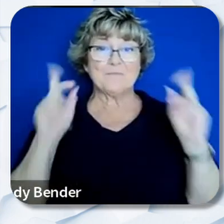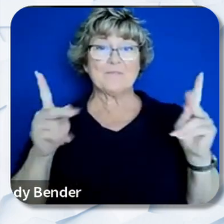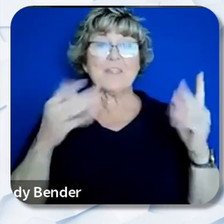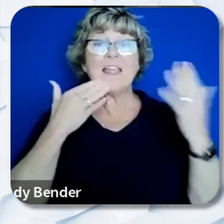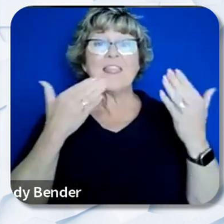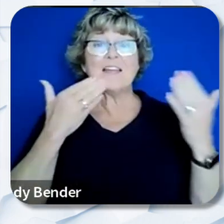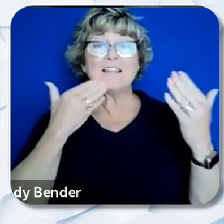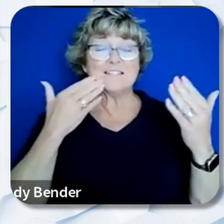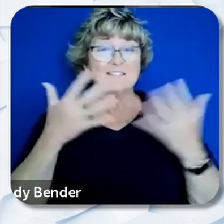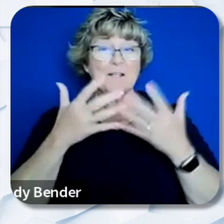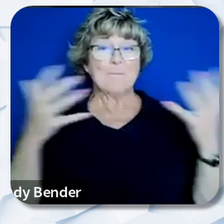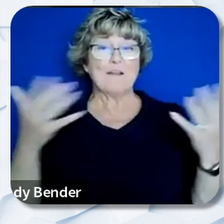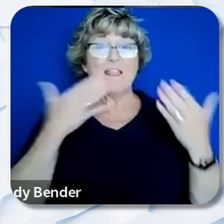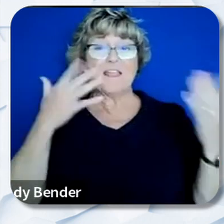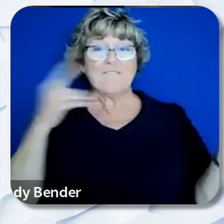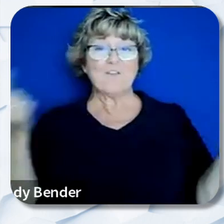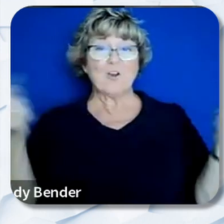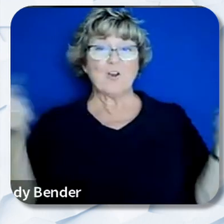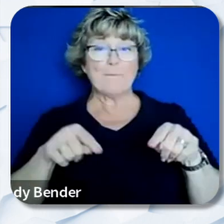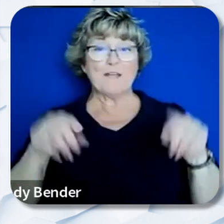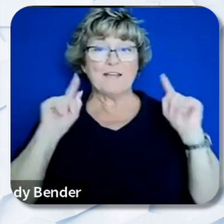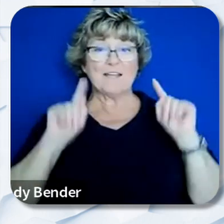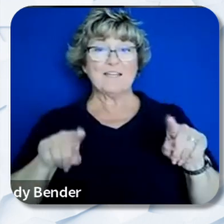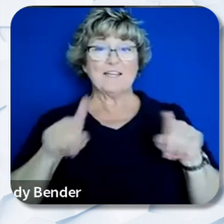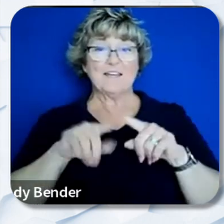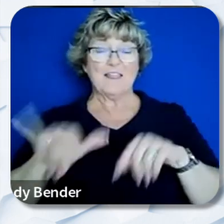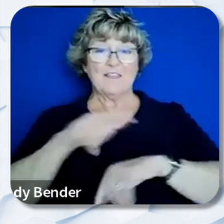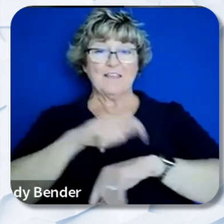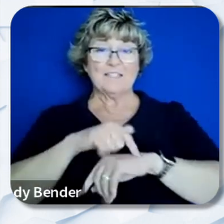all so much. Thank you all for coming and attending this time. Thank you so much to